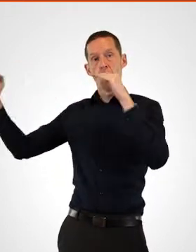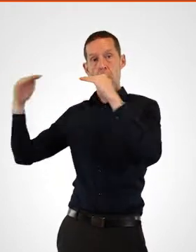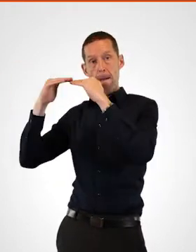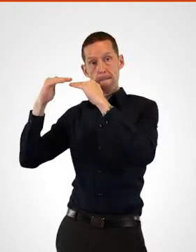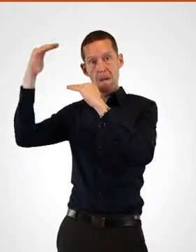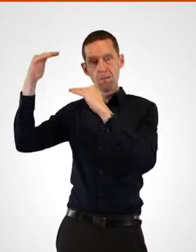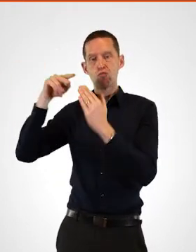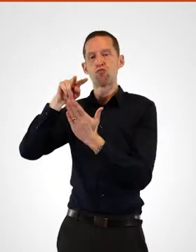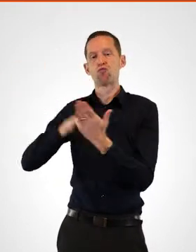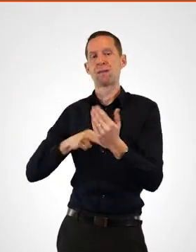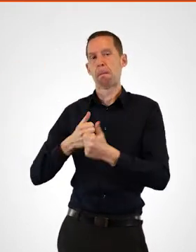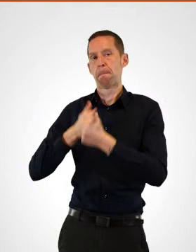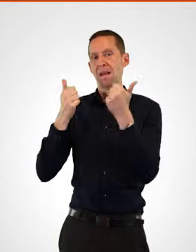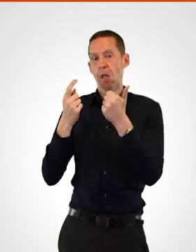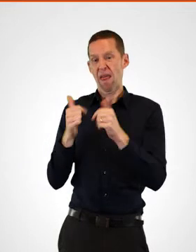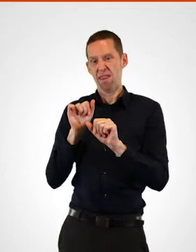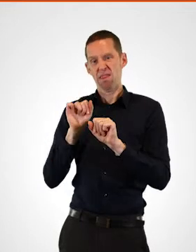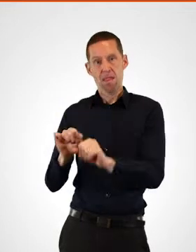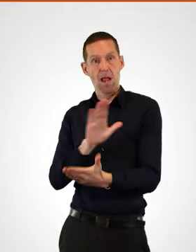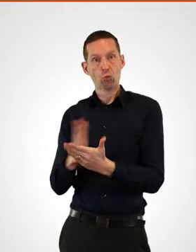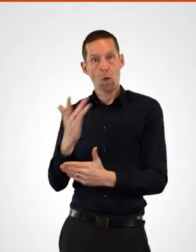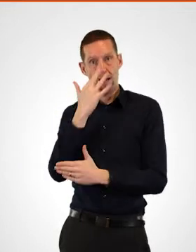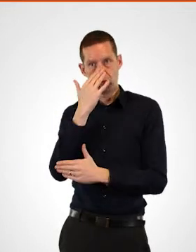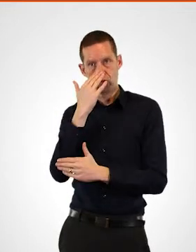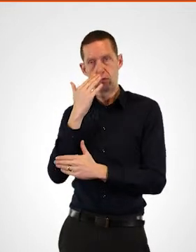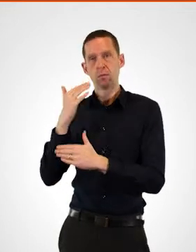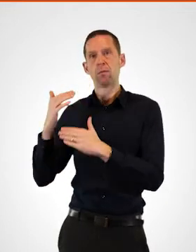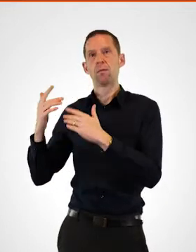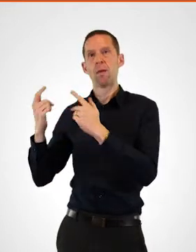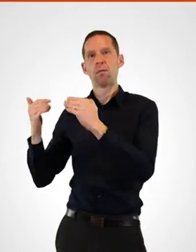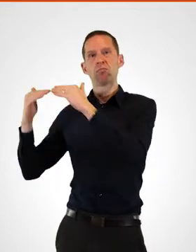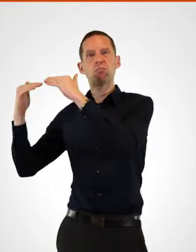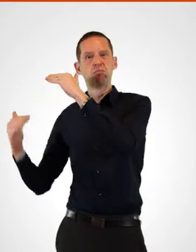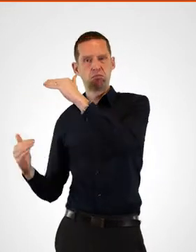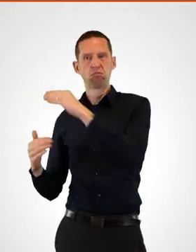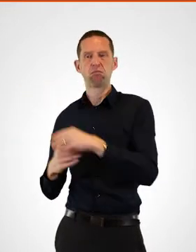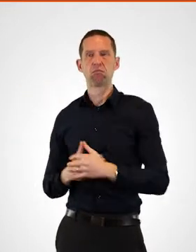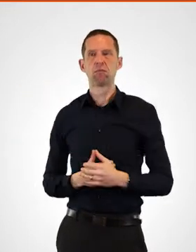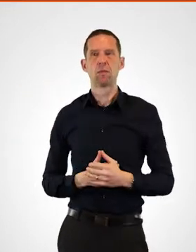are reading better than their chronological age and falling below they're reading less well.